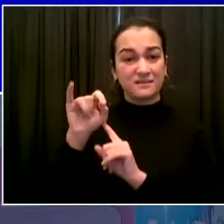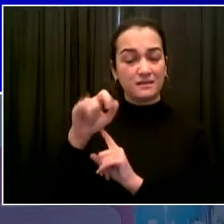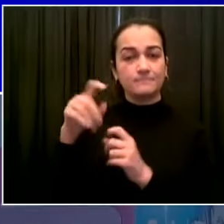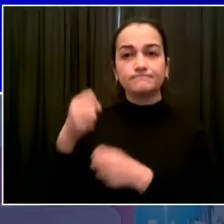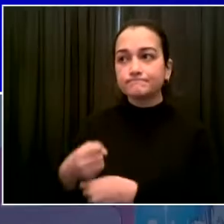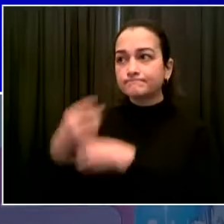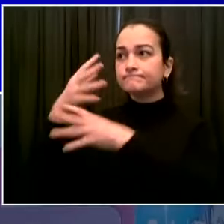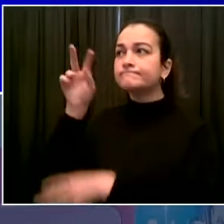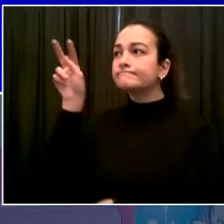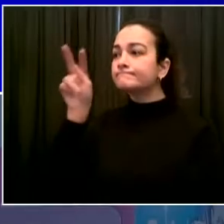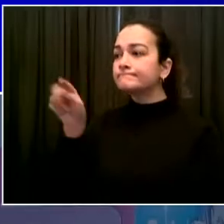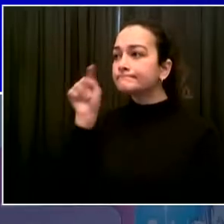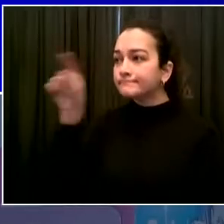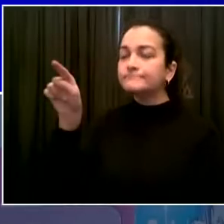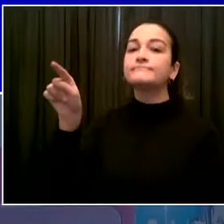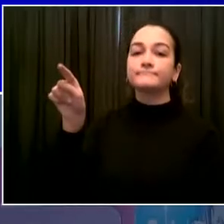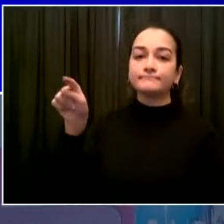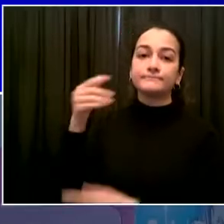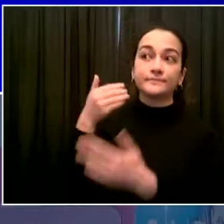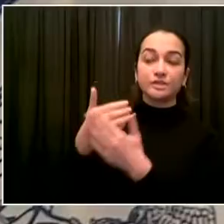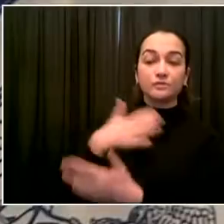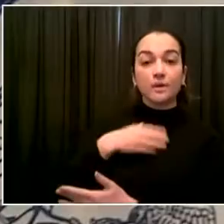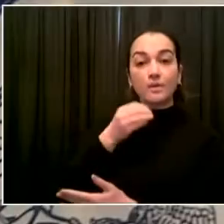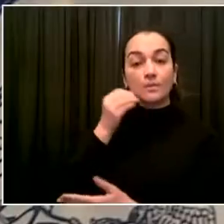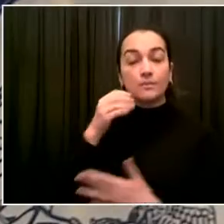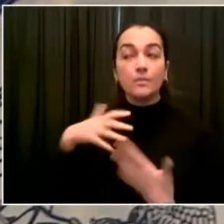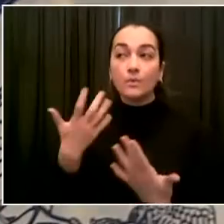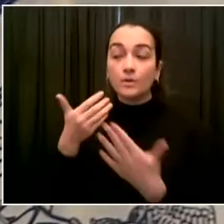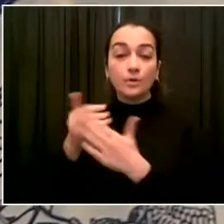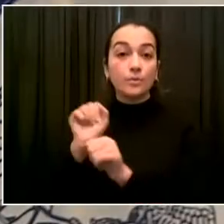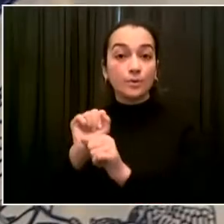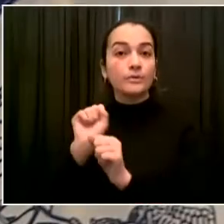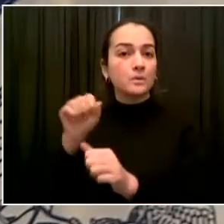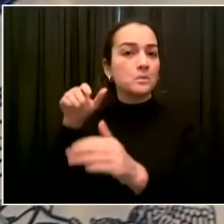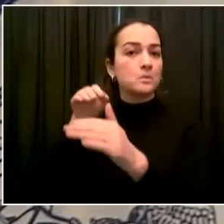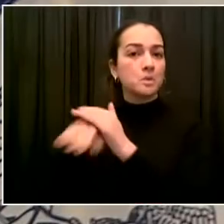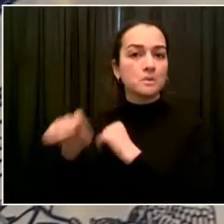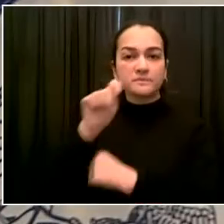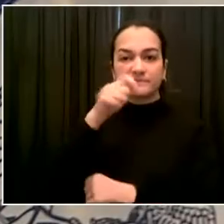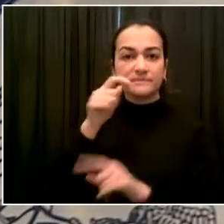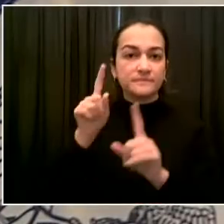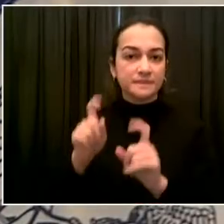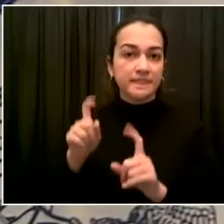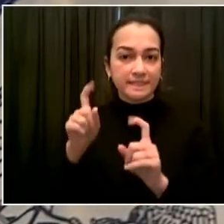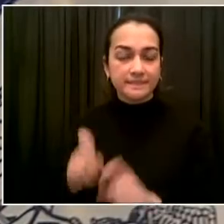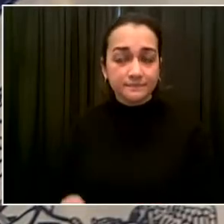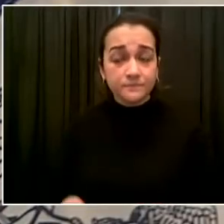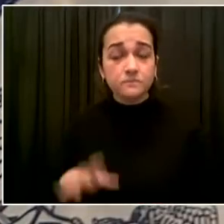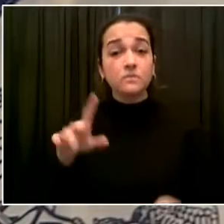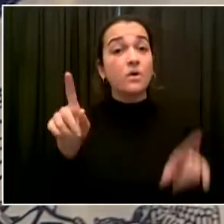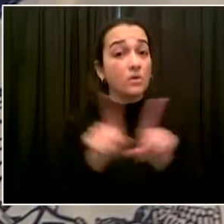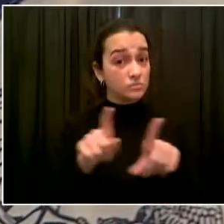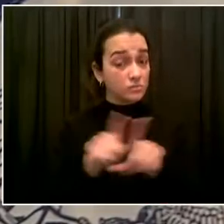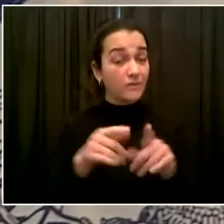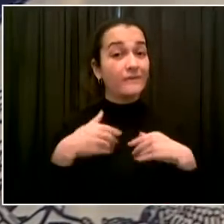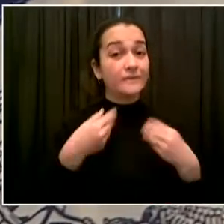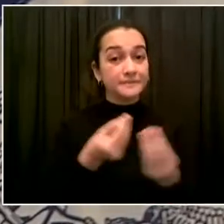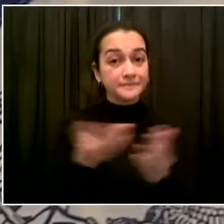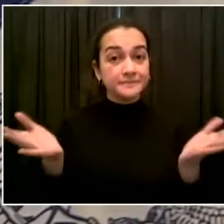AND WE WILL KEEP THESE CONSTANTLY AND AS WE GET